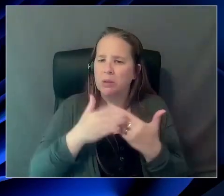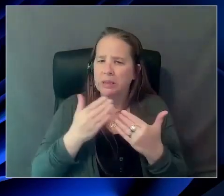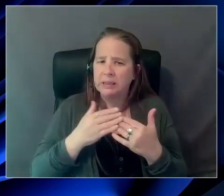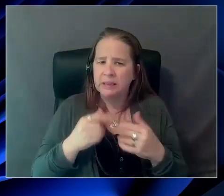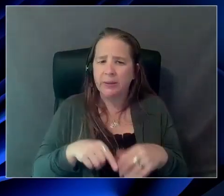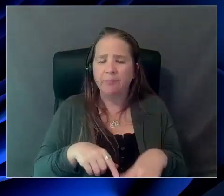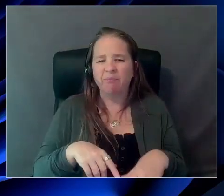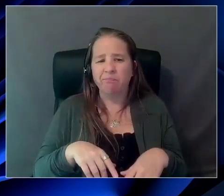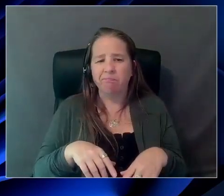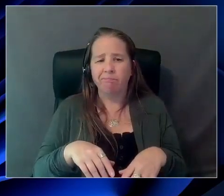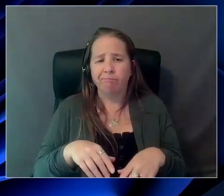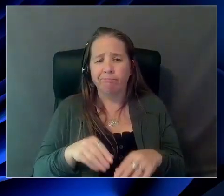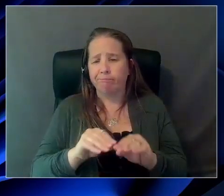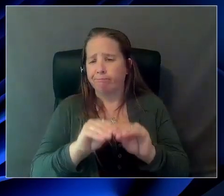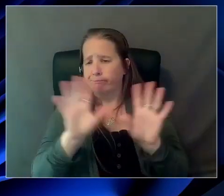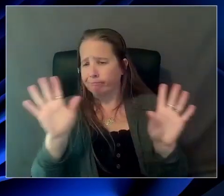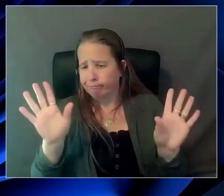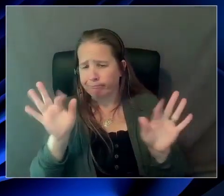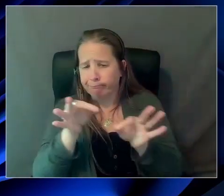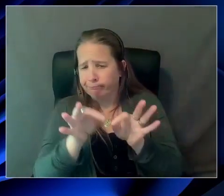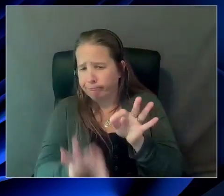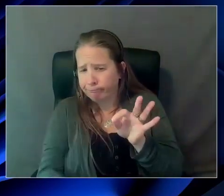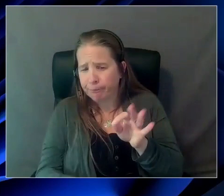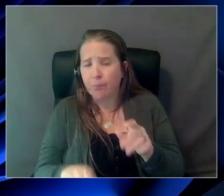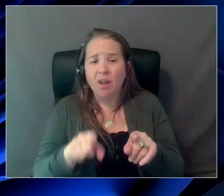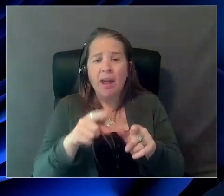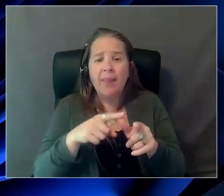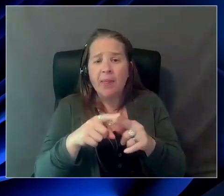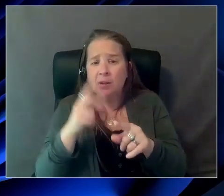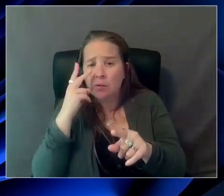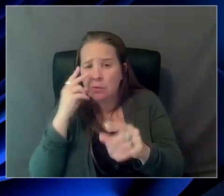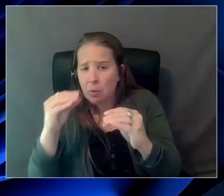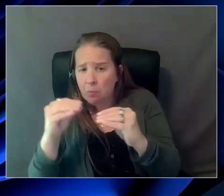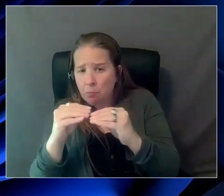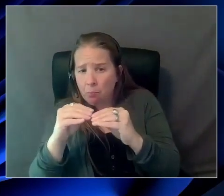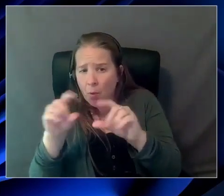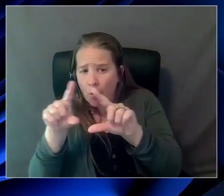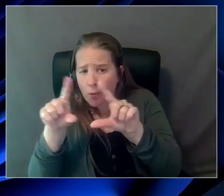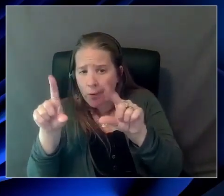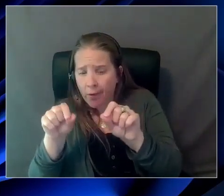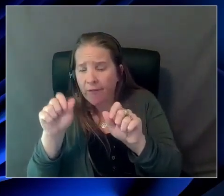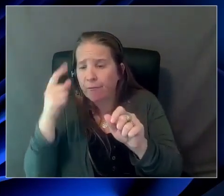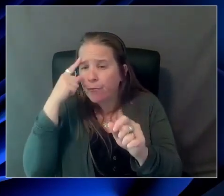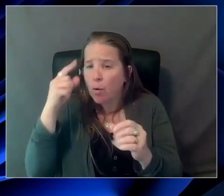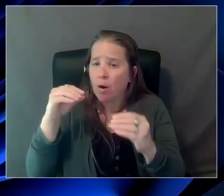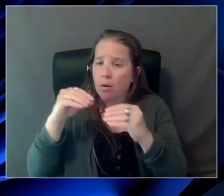Pretty self-explanatory show. More recommended. Apps, files and such